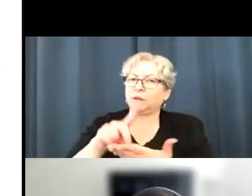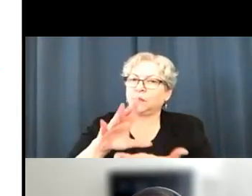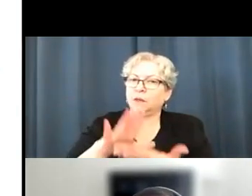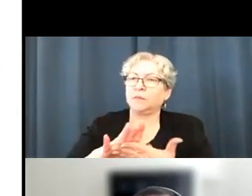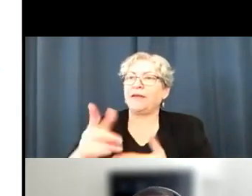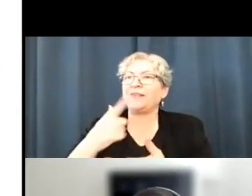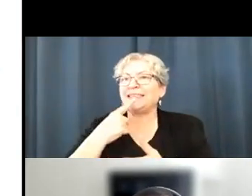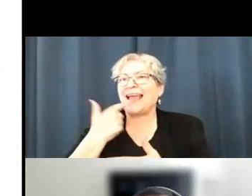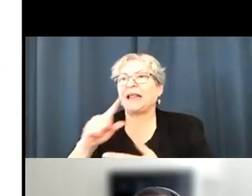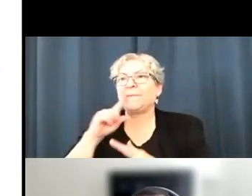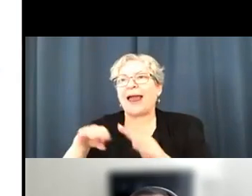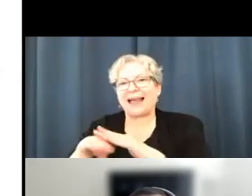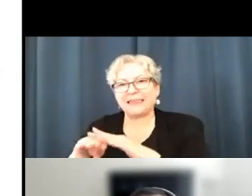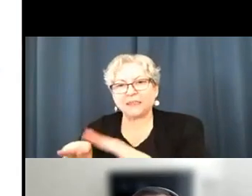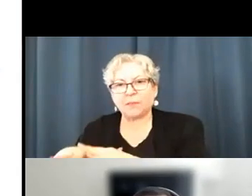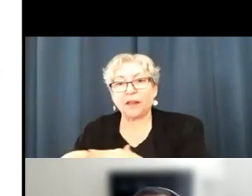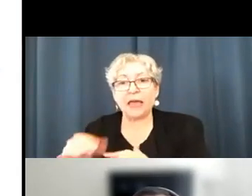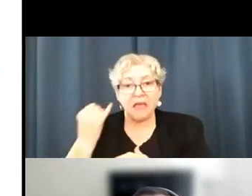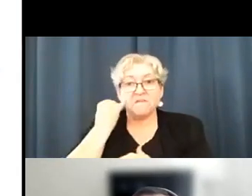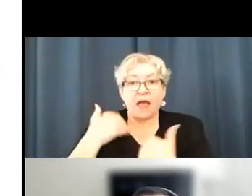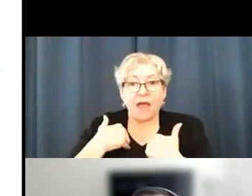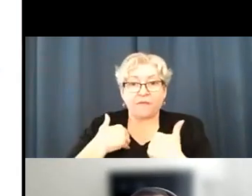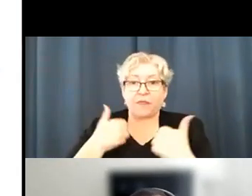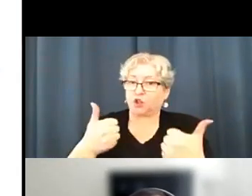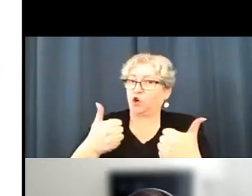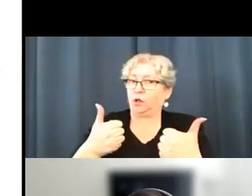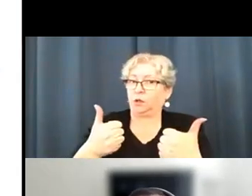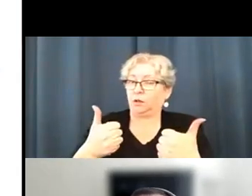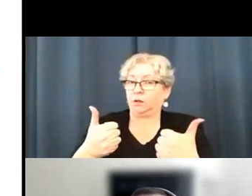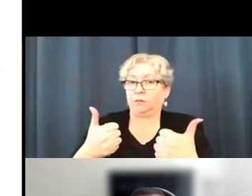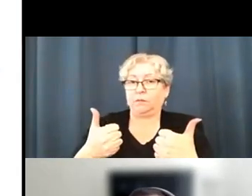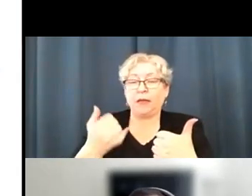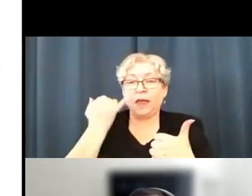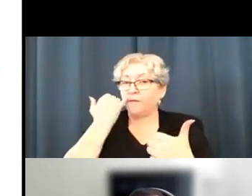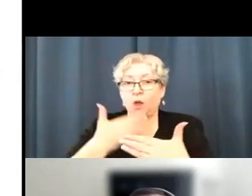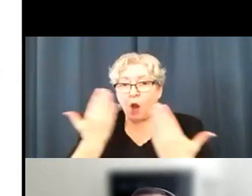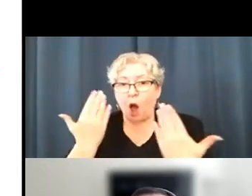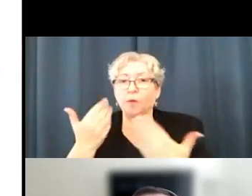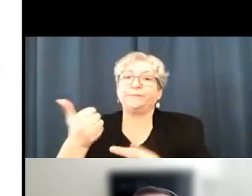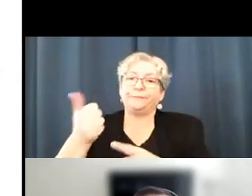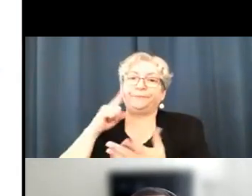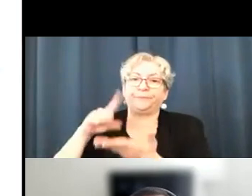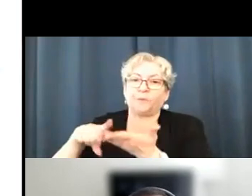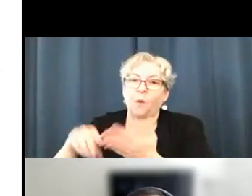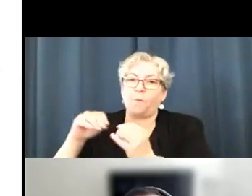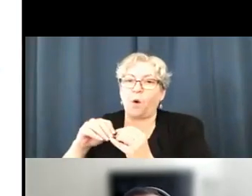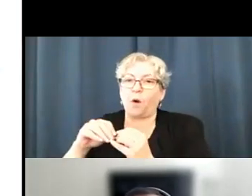And if it is, that's a good sign. If it's not, then you might need to do a little bit more research. If you haven't chosen a plugin yet,